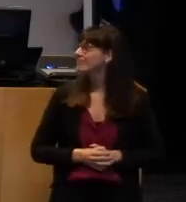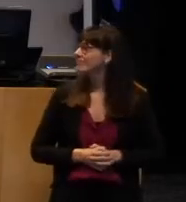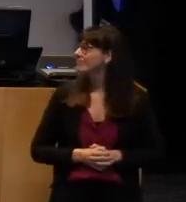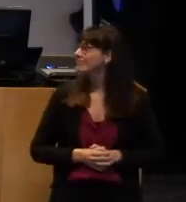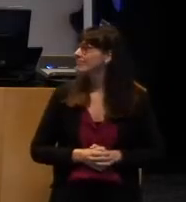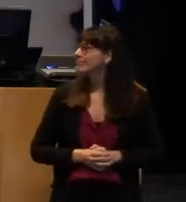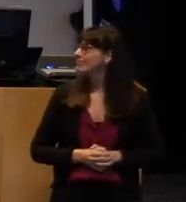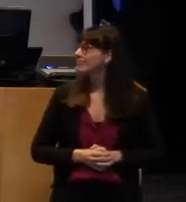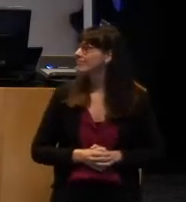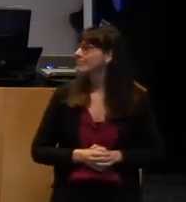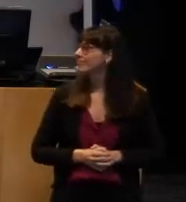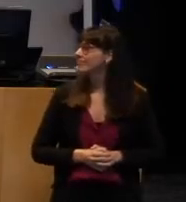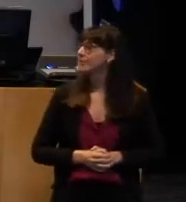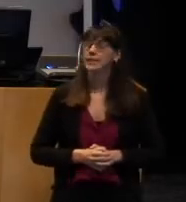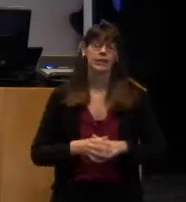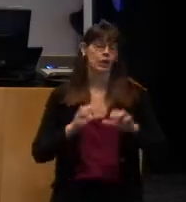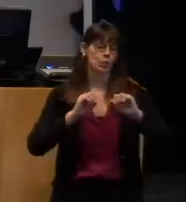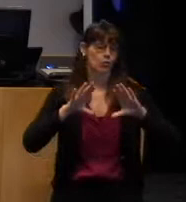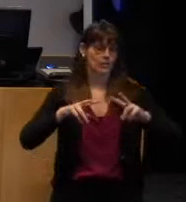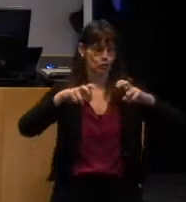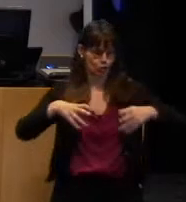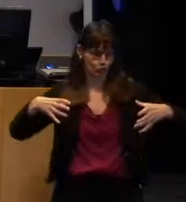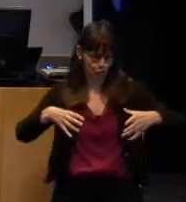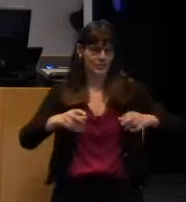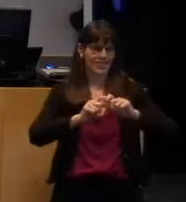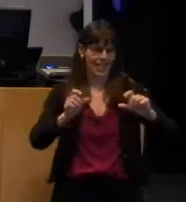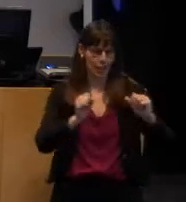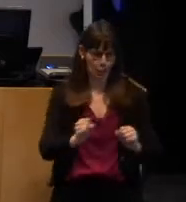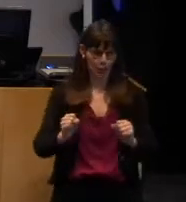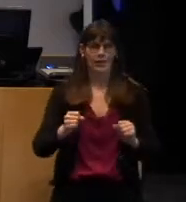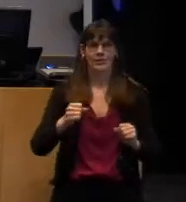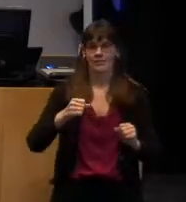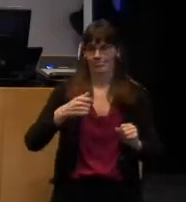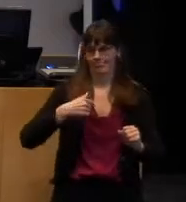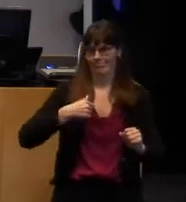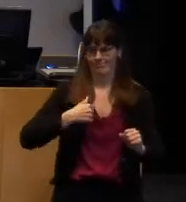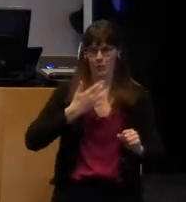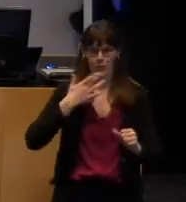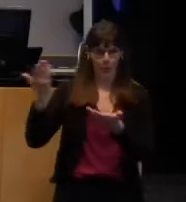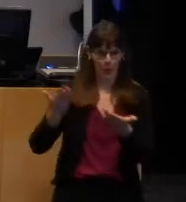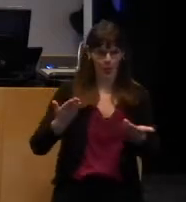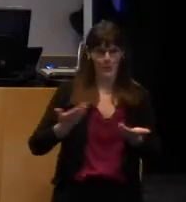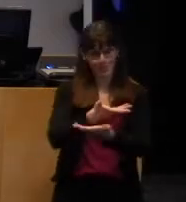As a professor in the research unit of linguistics, I warmly welcome all of you here